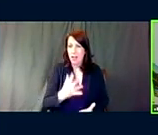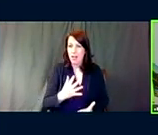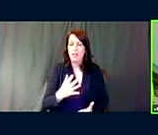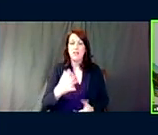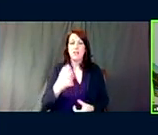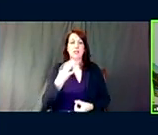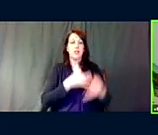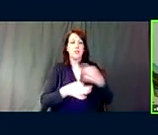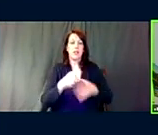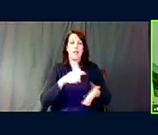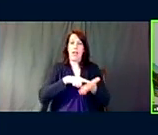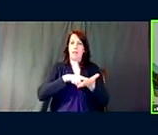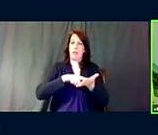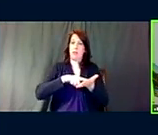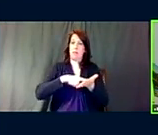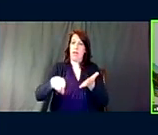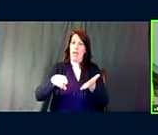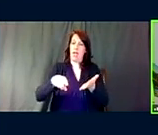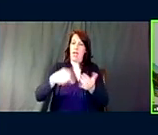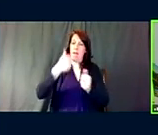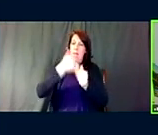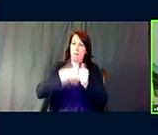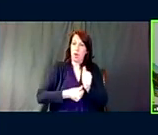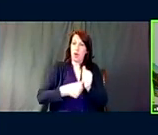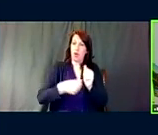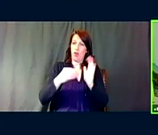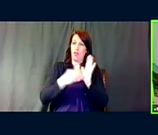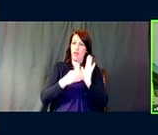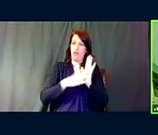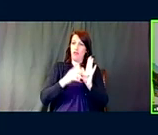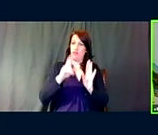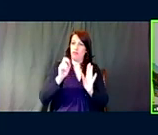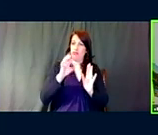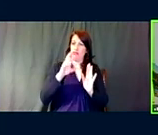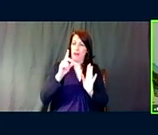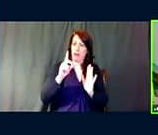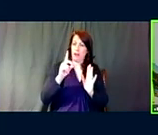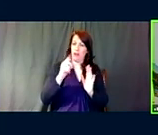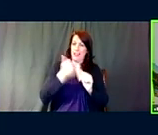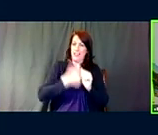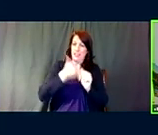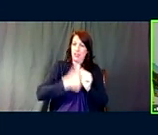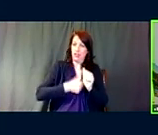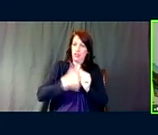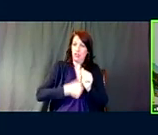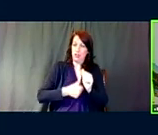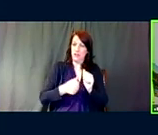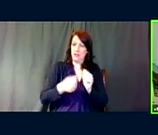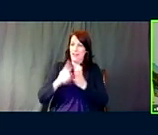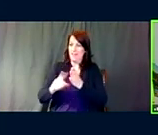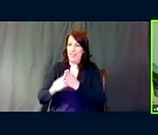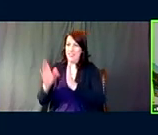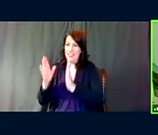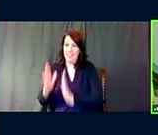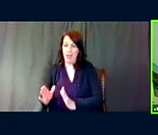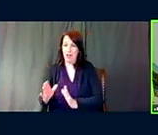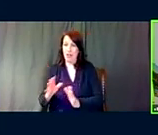ESSENTIALLY MAKES IT SO INSTEAD OF HAVING TO PAY ON A PER-RECORD OR PER- YEAH, PER-RECORD BASISES FOR EACH INVESTIGATOR INSTEAD OF